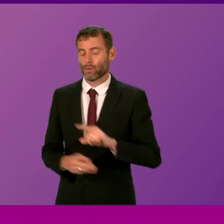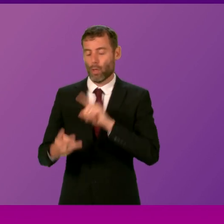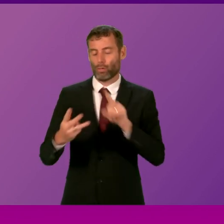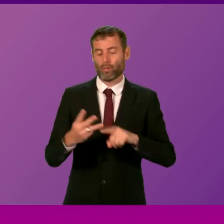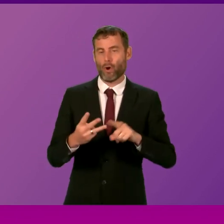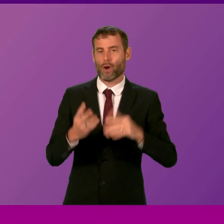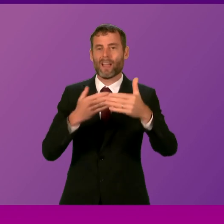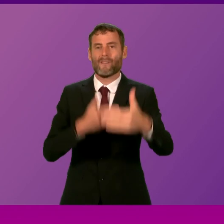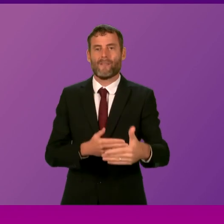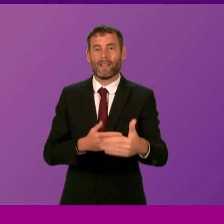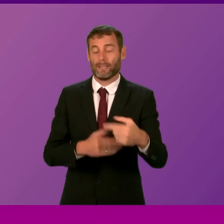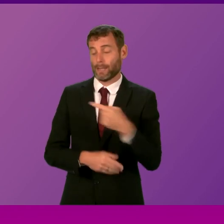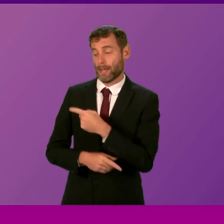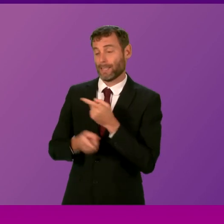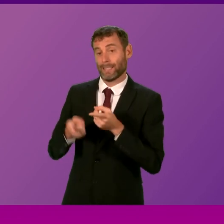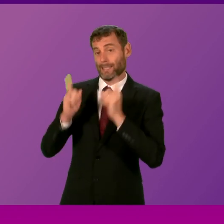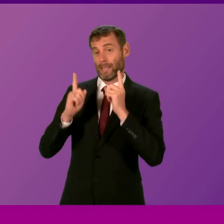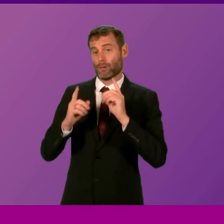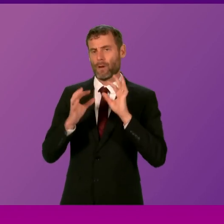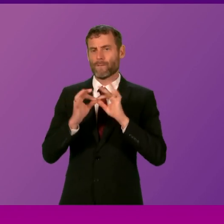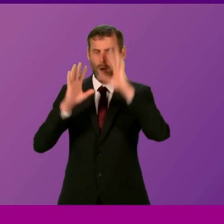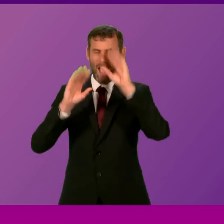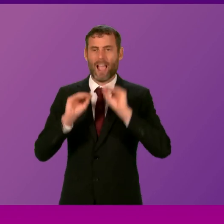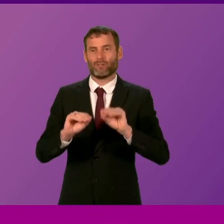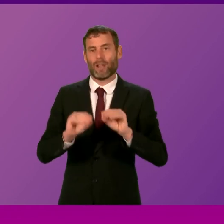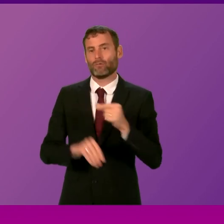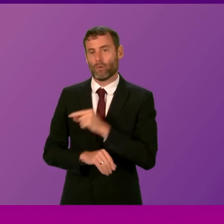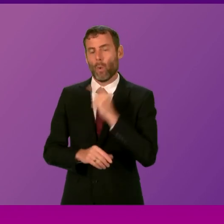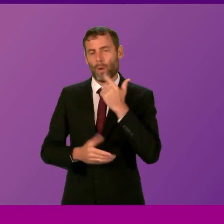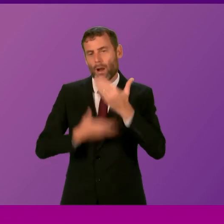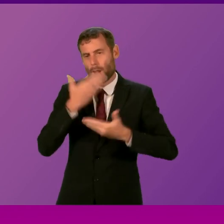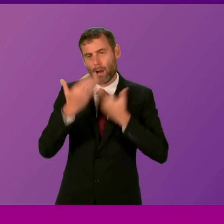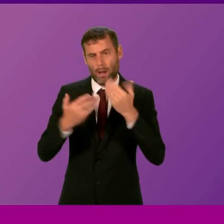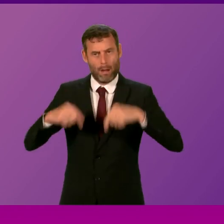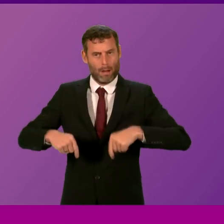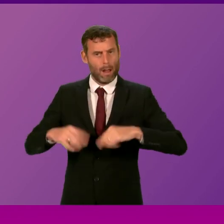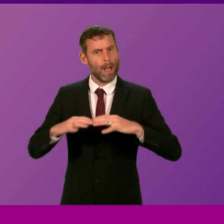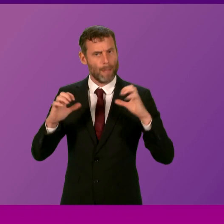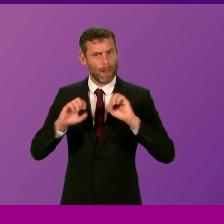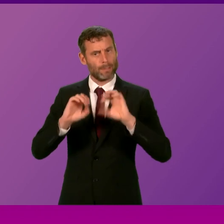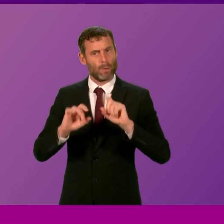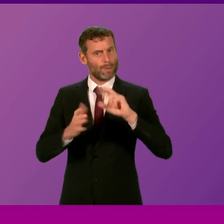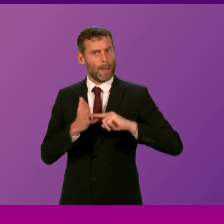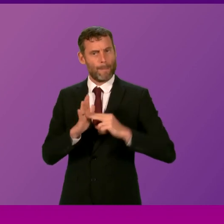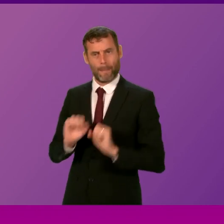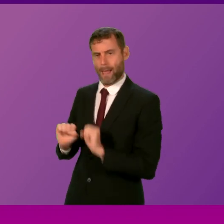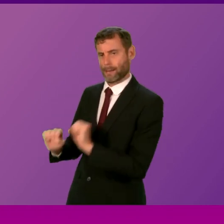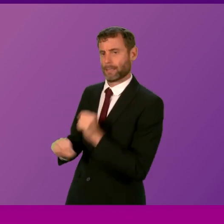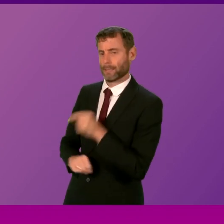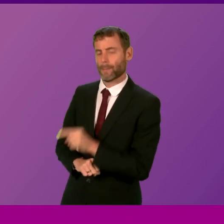Secretary for Education and Skills will update Parliament on the third phase in due course. Secondly, one of the issues that we have had to consider is the position